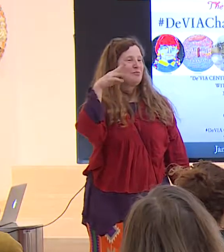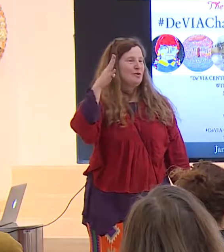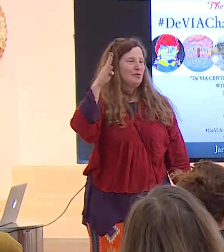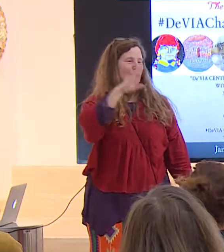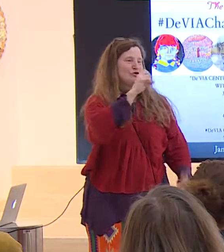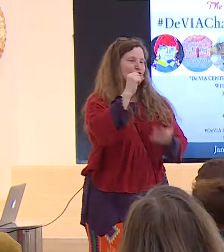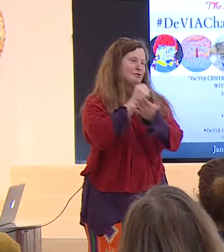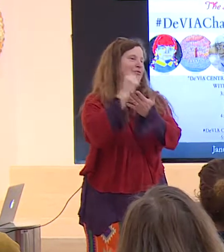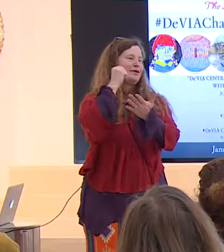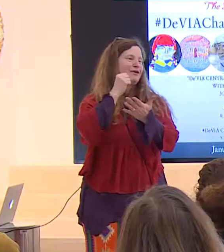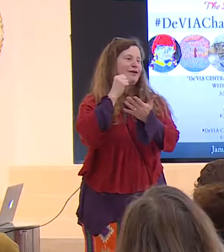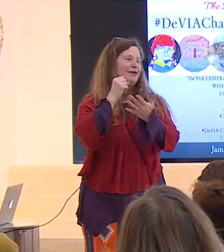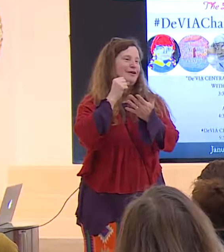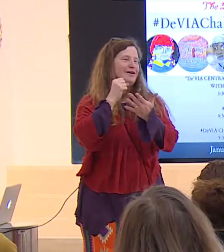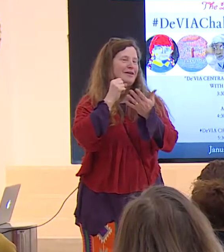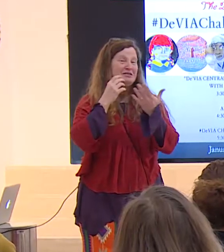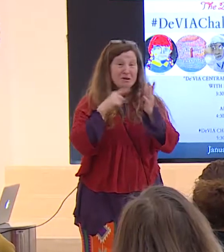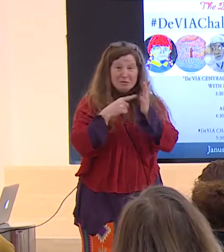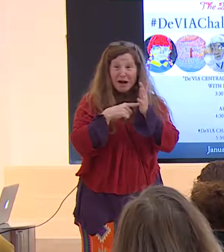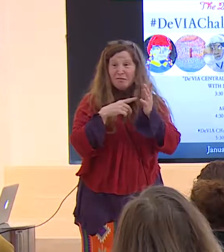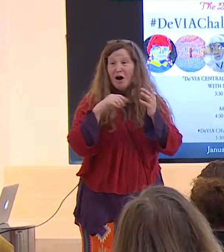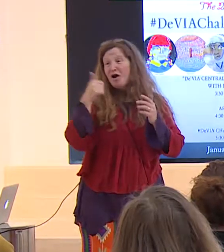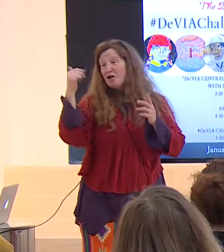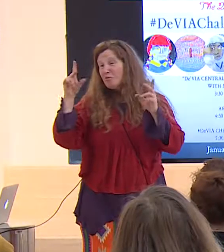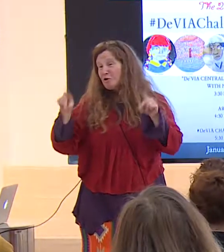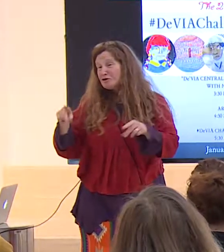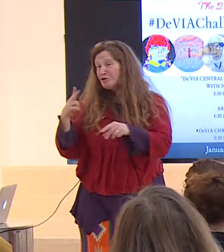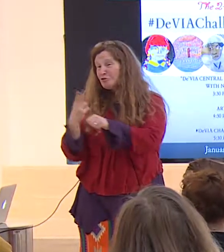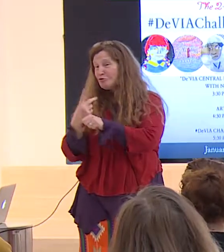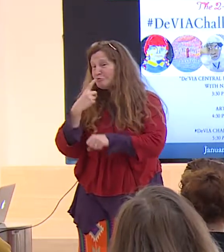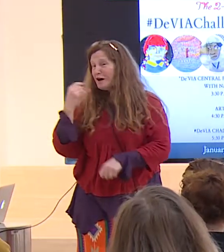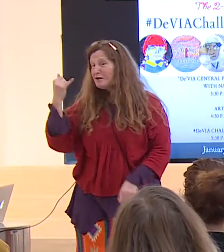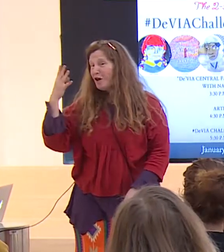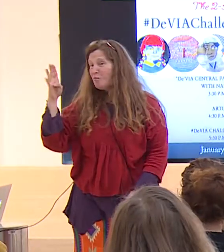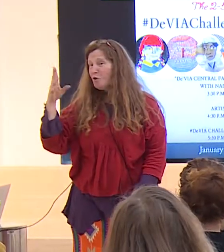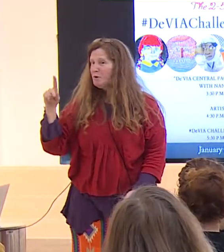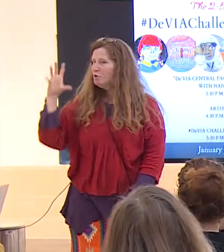Yes, her trademark of red, yellow, and blue-- primary colors.